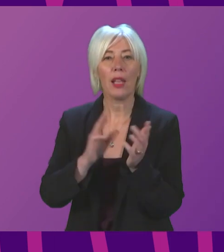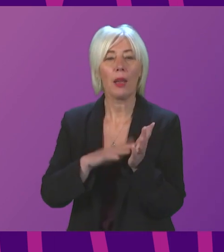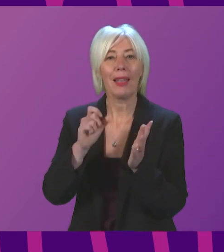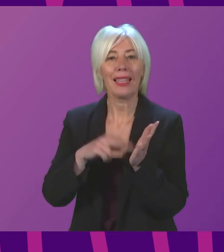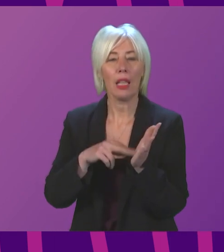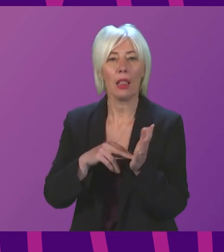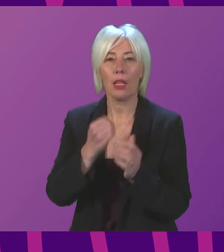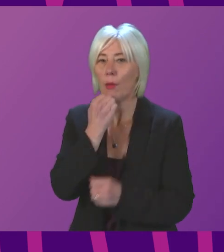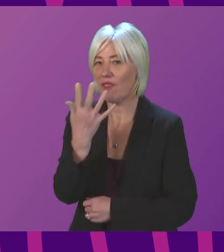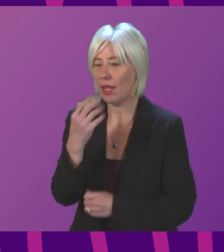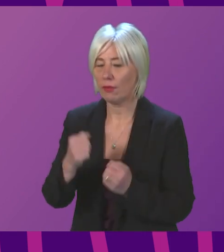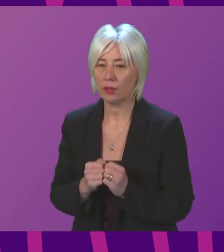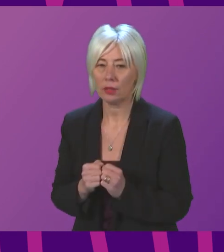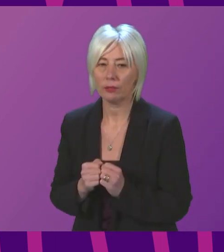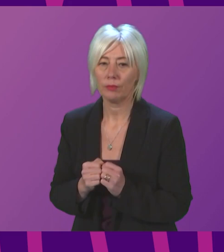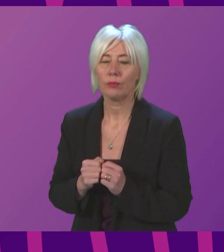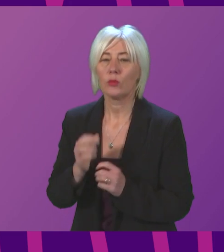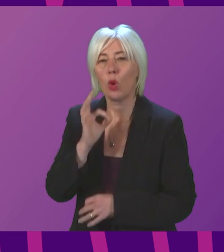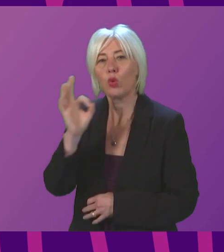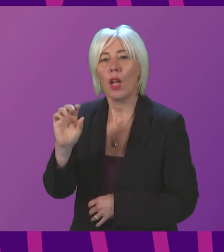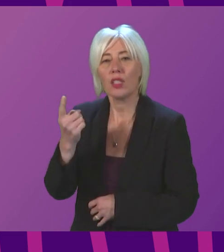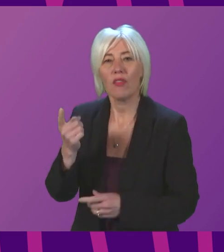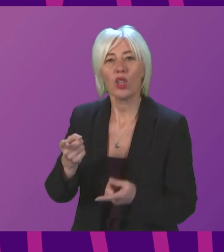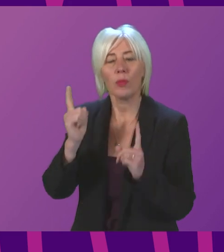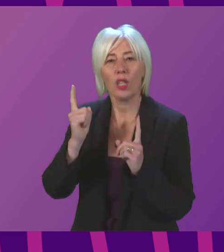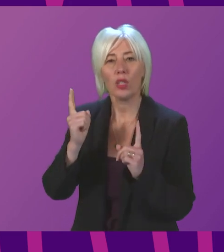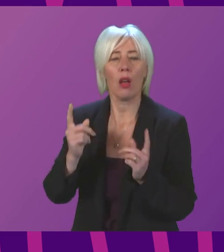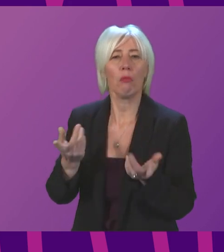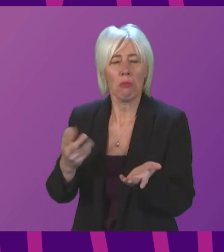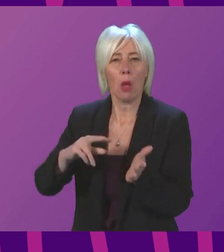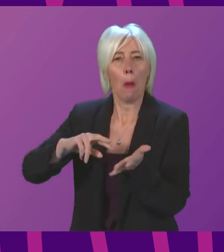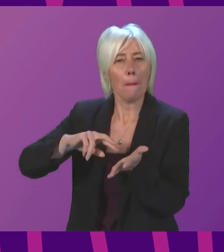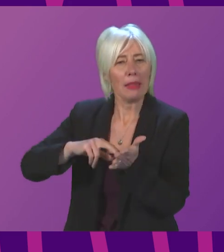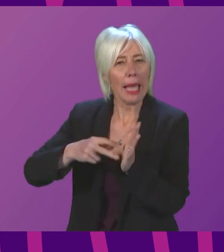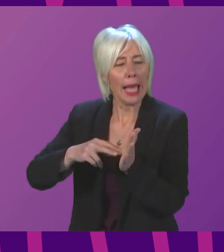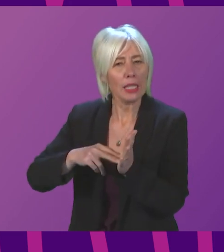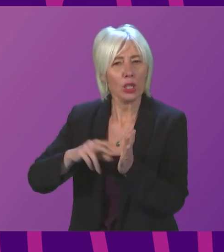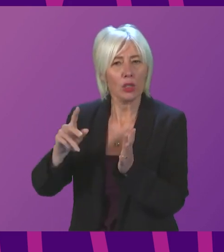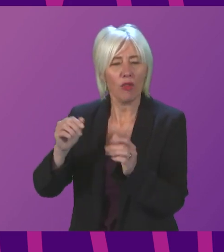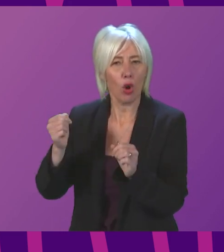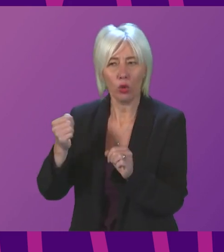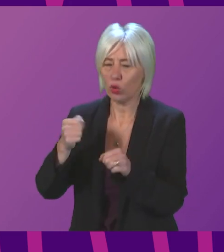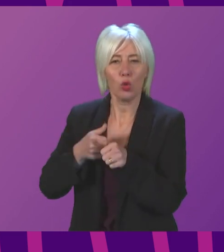To ask the First Minister what plans the Scottish Government has to provide support to small